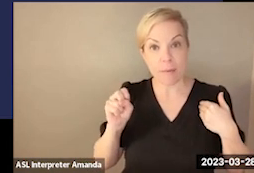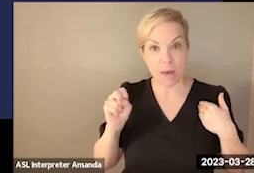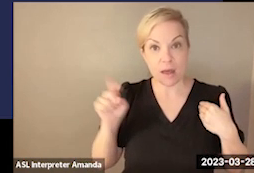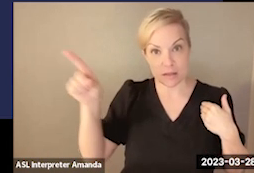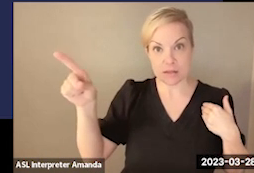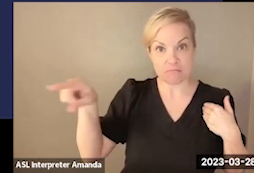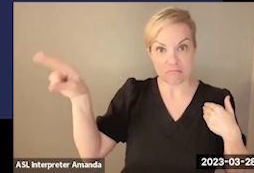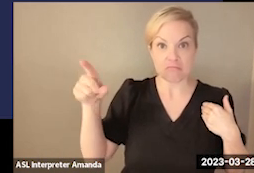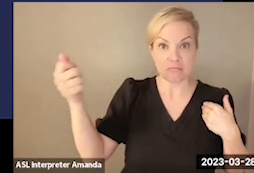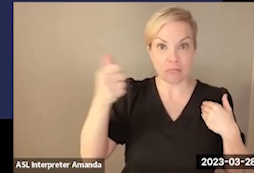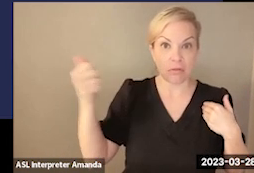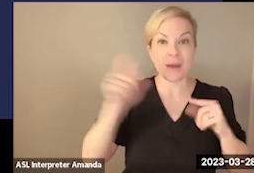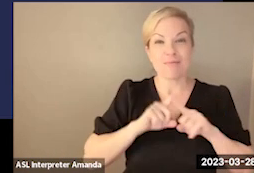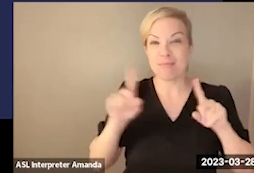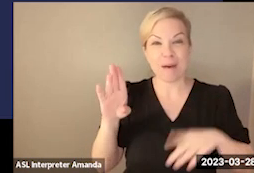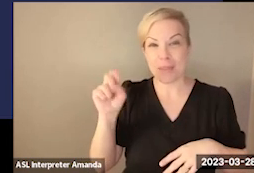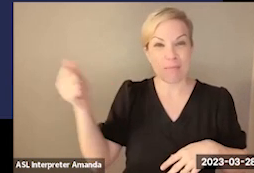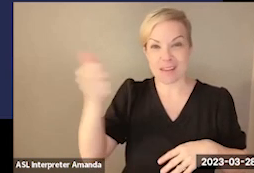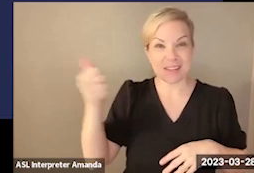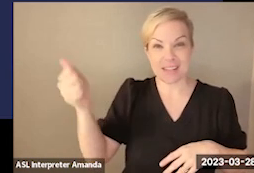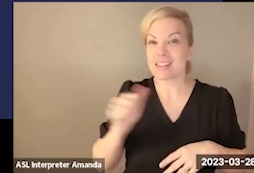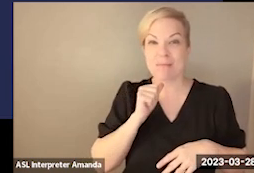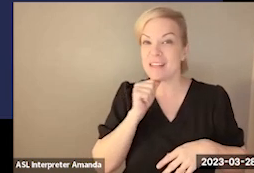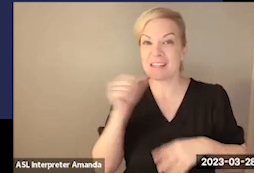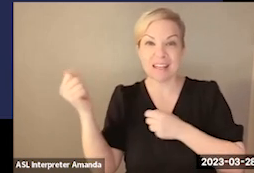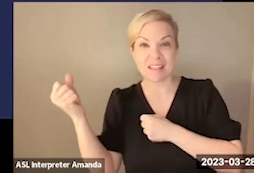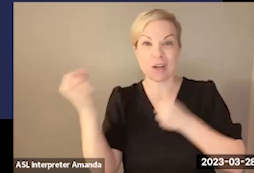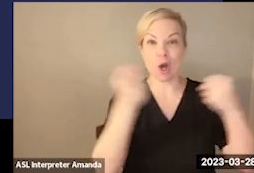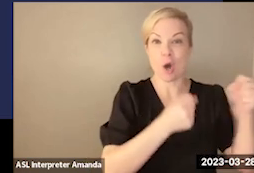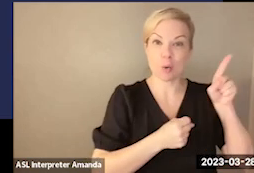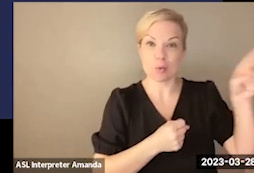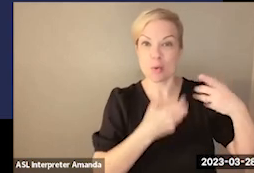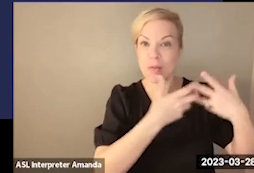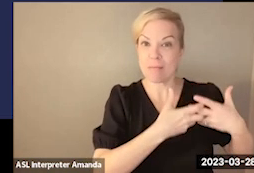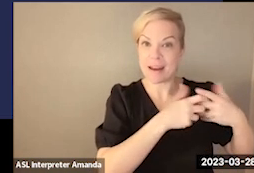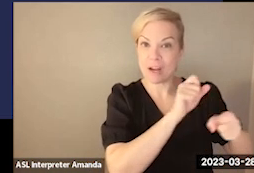Debbie Stine, Science & Technology Policy Academy: the challenges, the bus system doesn't go to where the manufacturing jobs are. So all the manufacturing